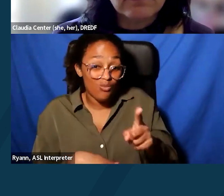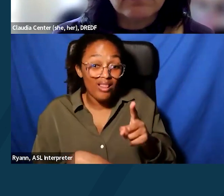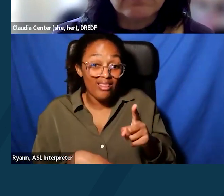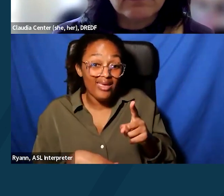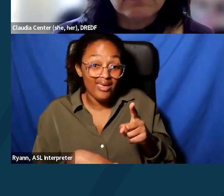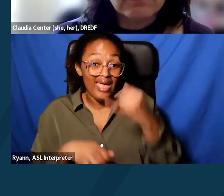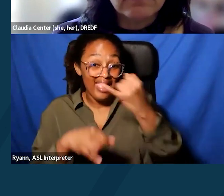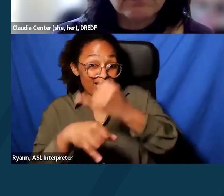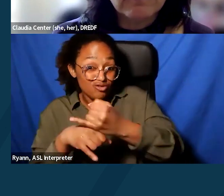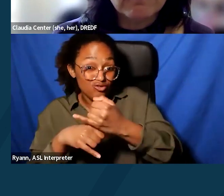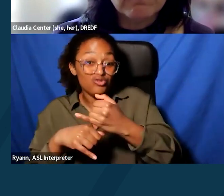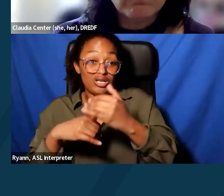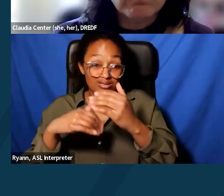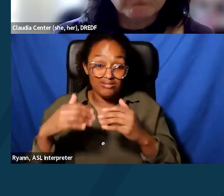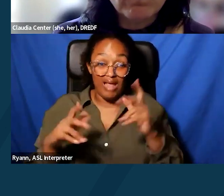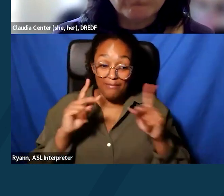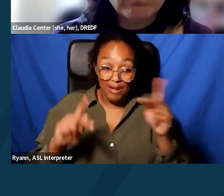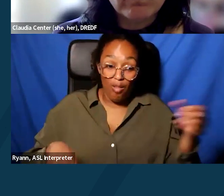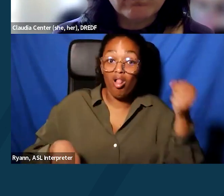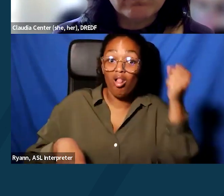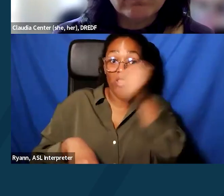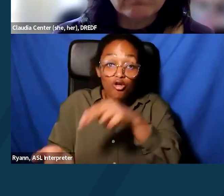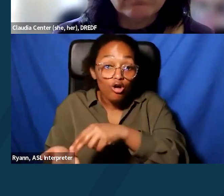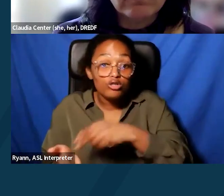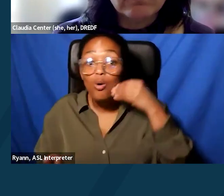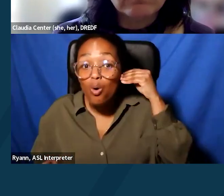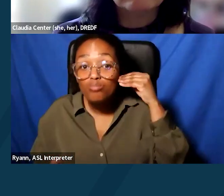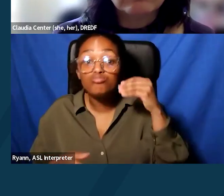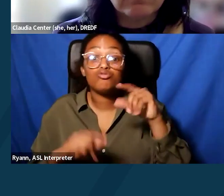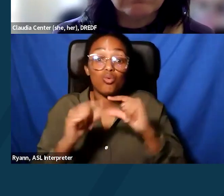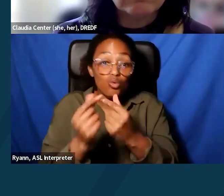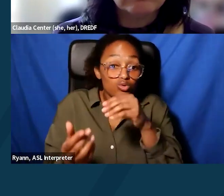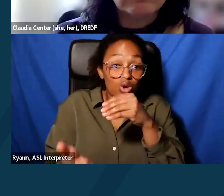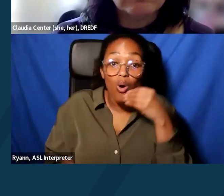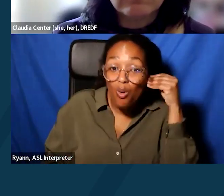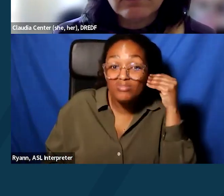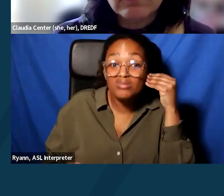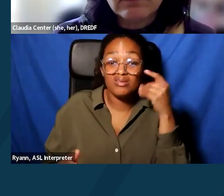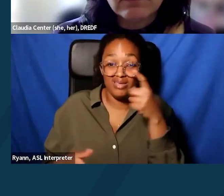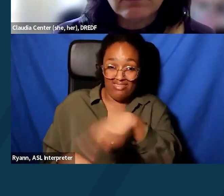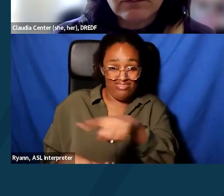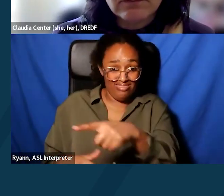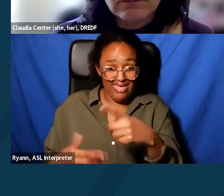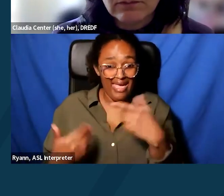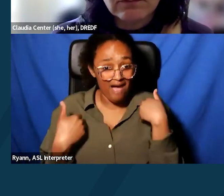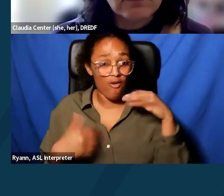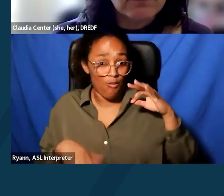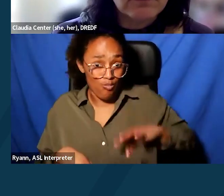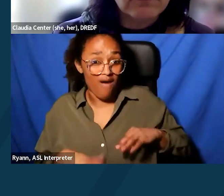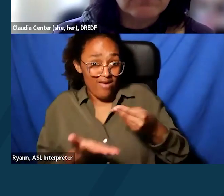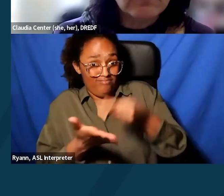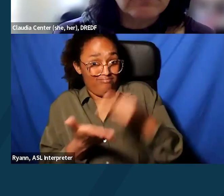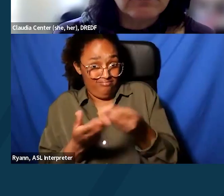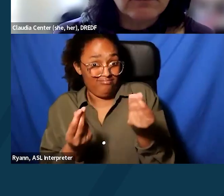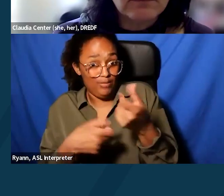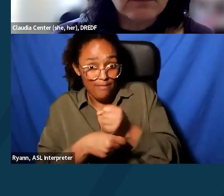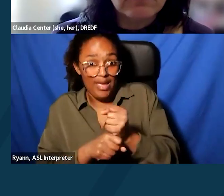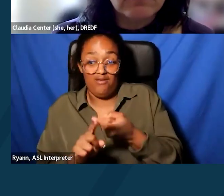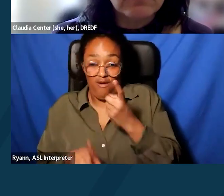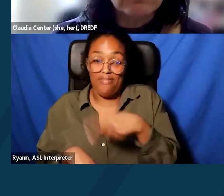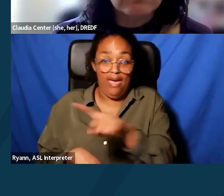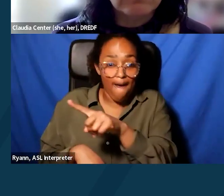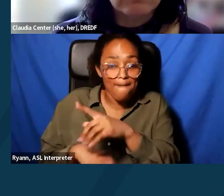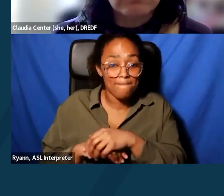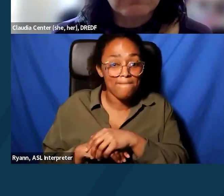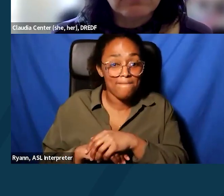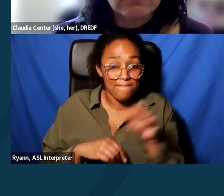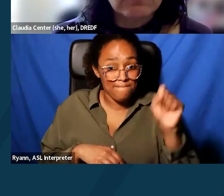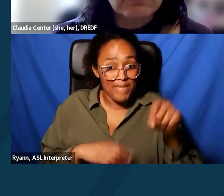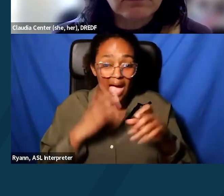chains of providers, of nursing facilities, of brain injury institutions, and so on,